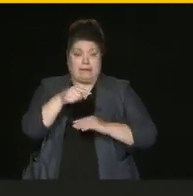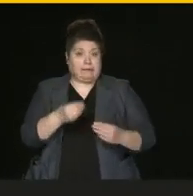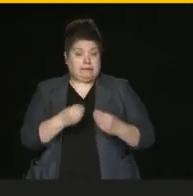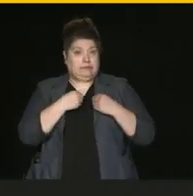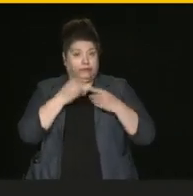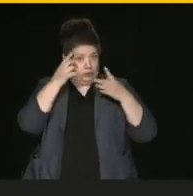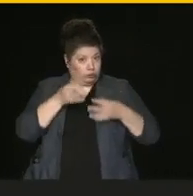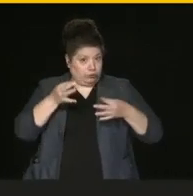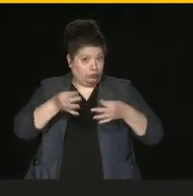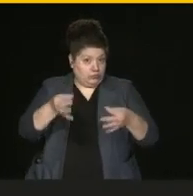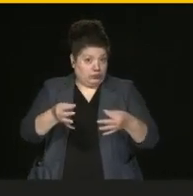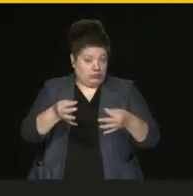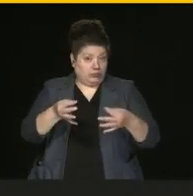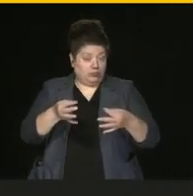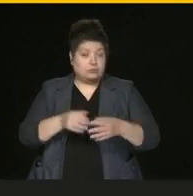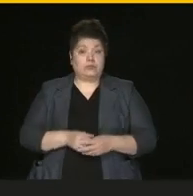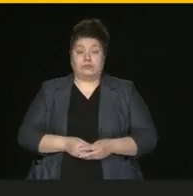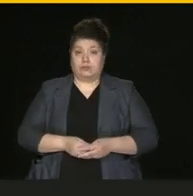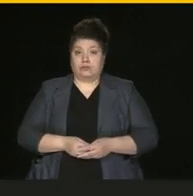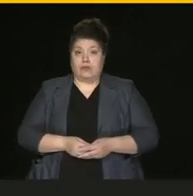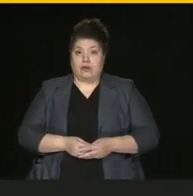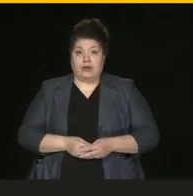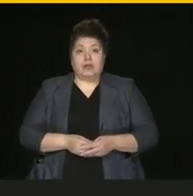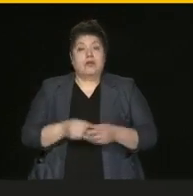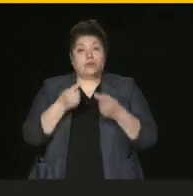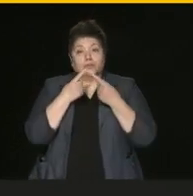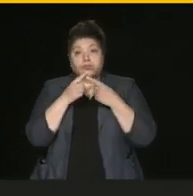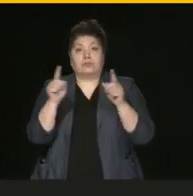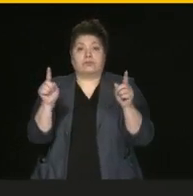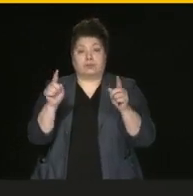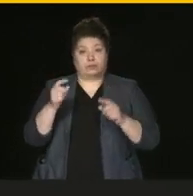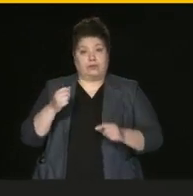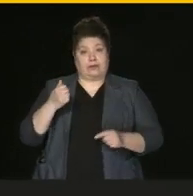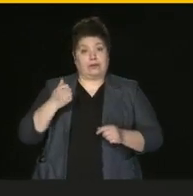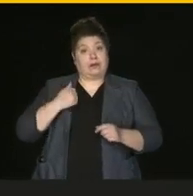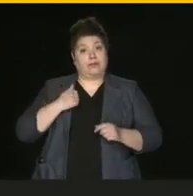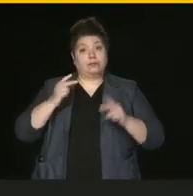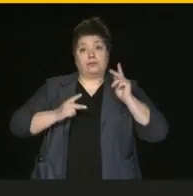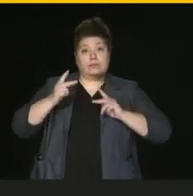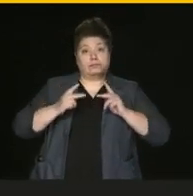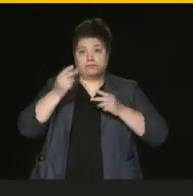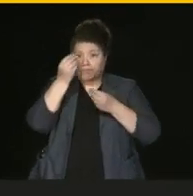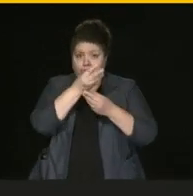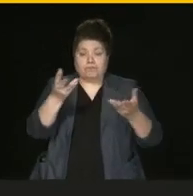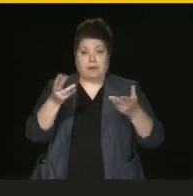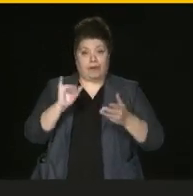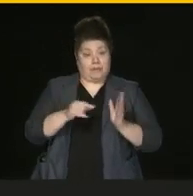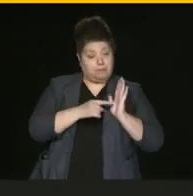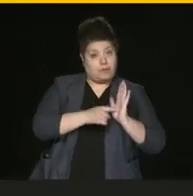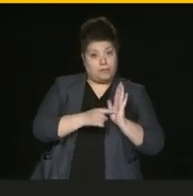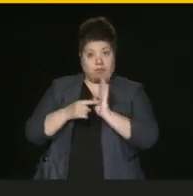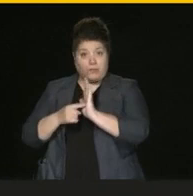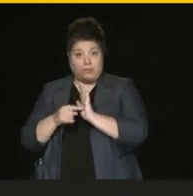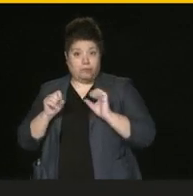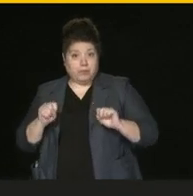HELP TO GENERATE A NUMBER OF FUTURE SCENARIOS. SHARE WITH CANADIANS OUR DATA AND MODELING AND HOW THEY GOT